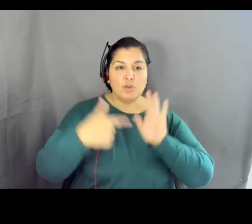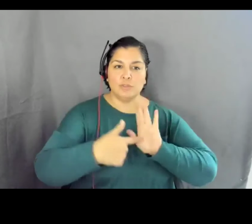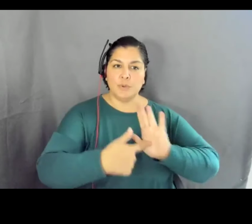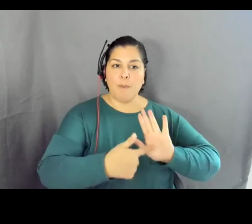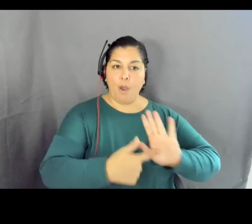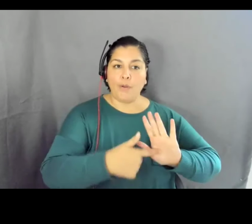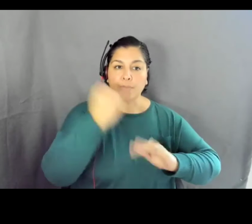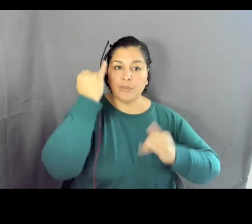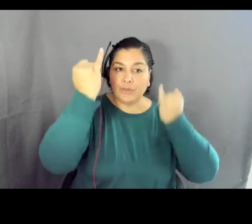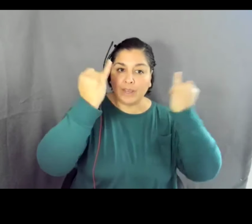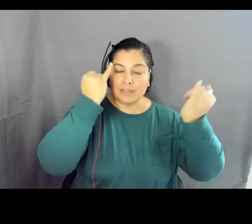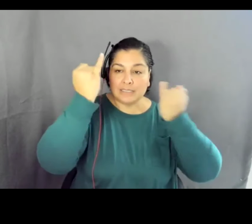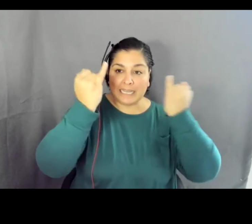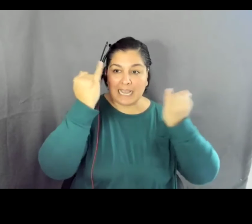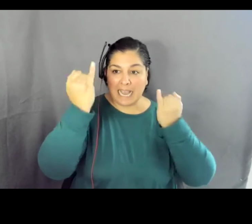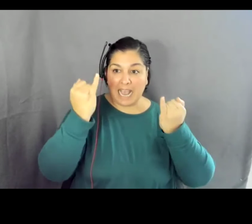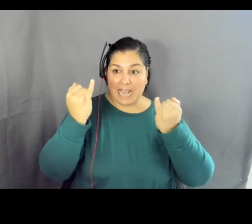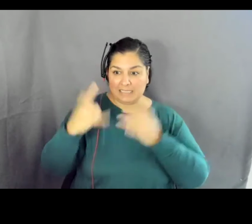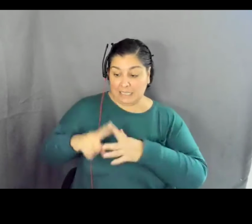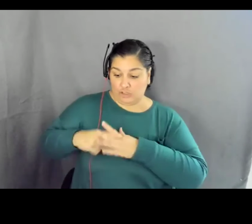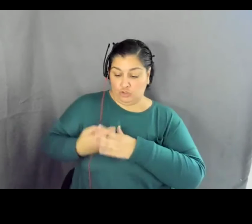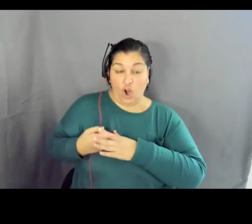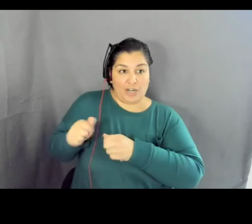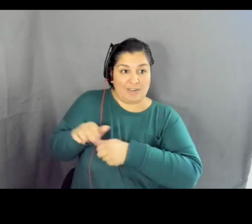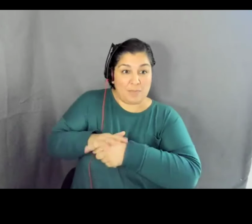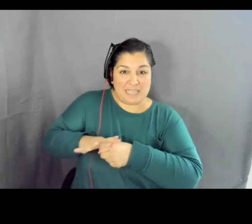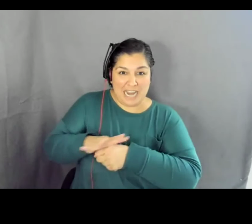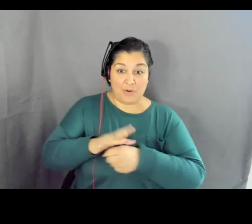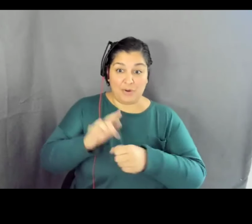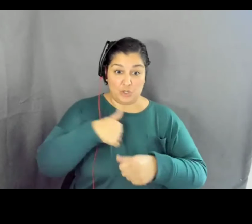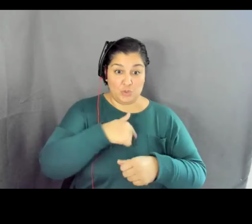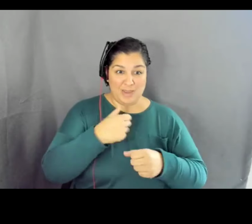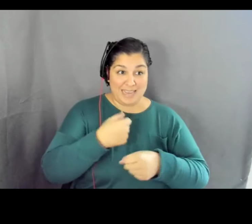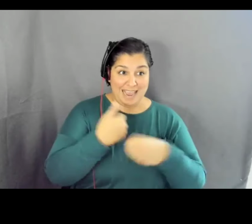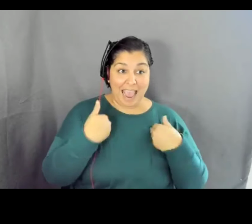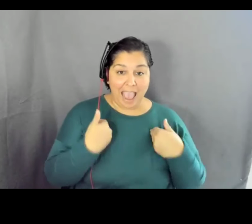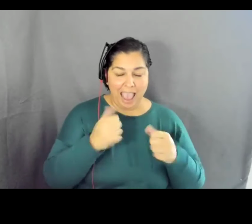from the neighborhood and created a sort of pop up village, and then invited the neighborhood